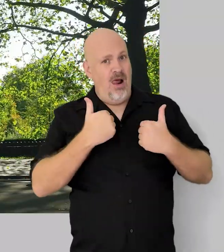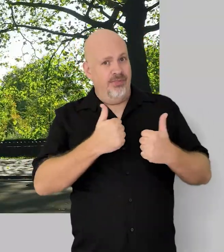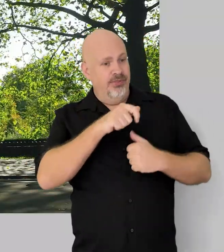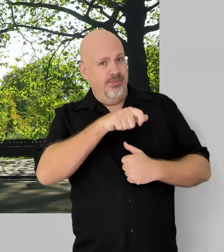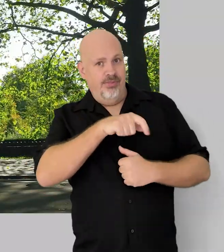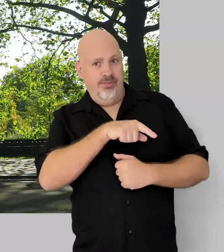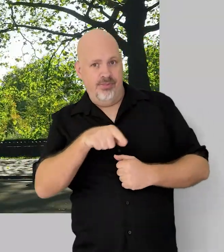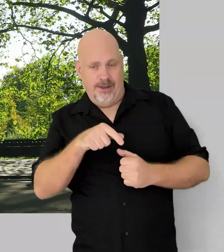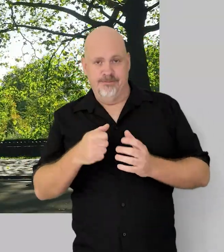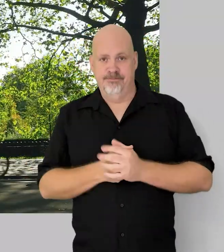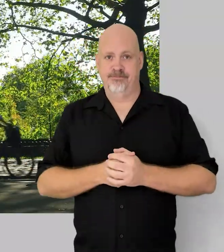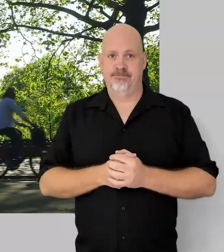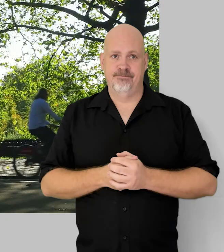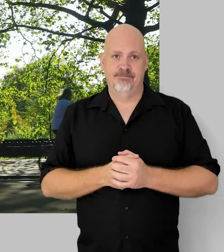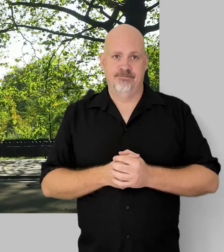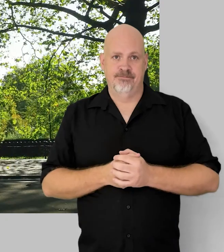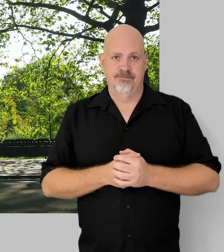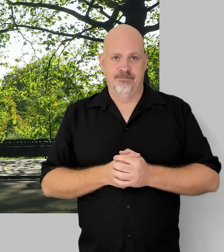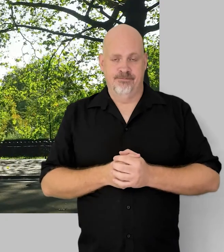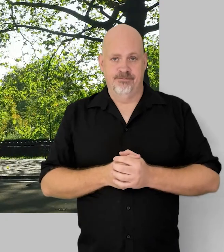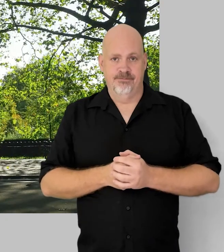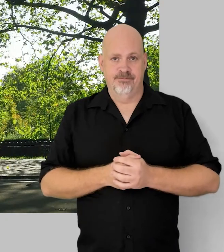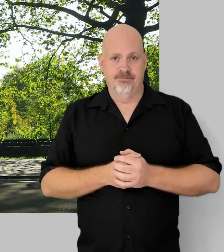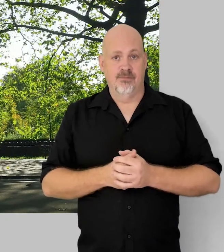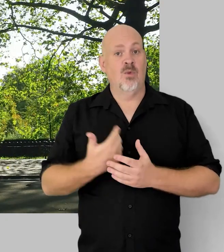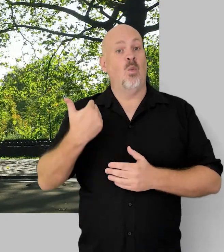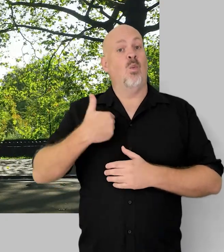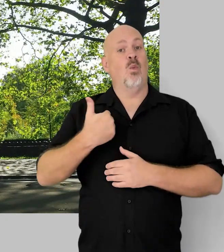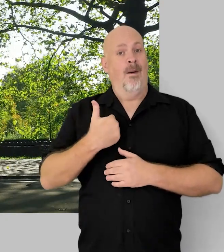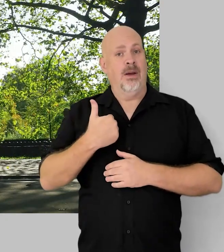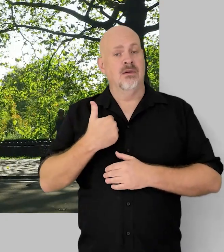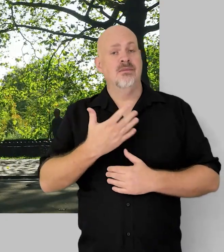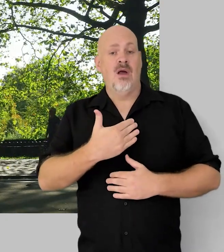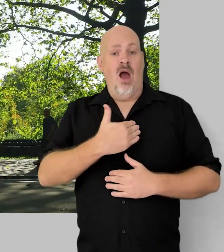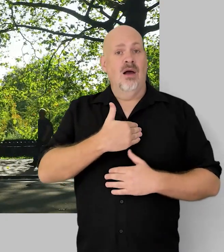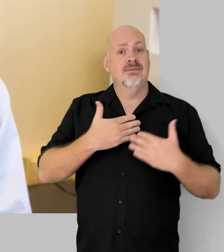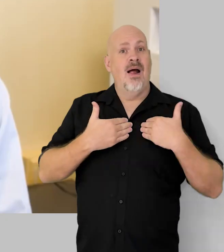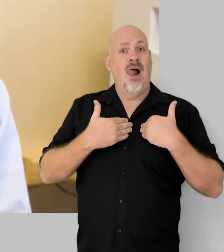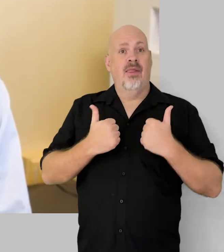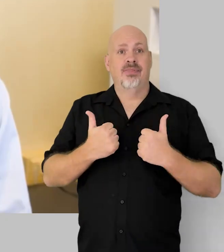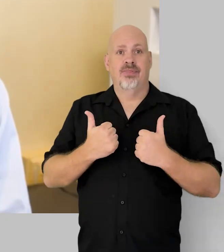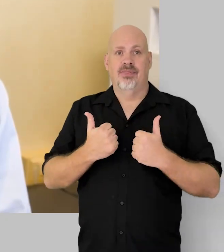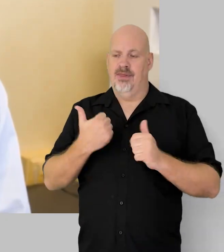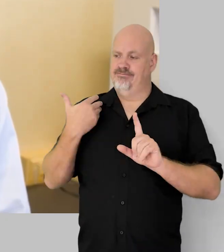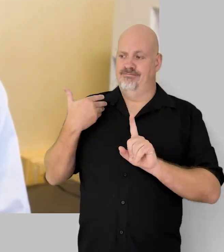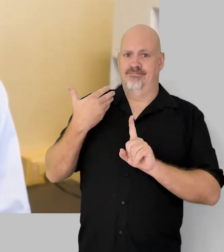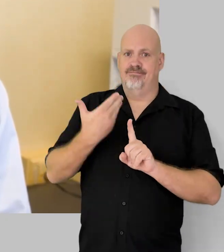symptoms, and especially outcomes. Although women tend to develop ischaemic heart disease